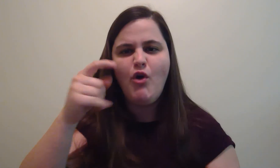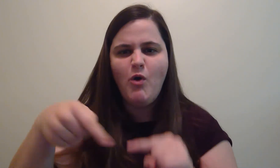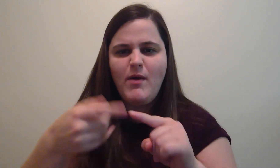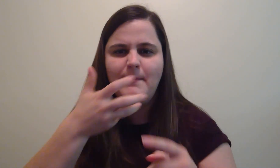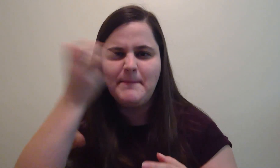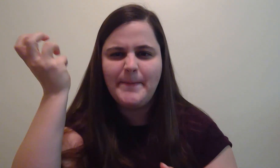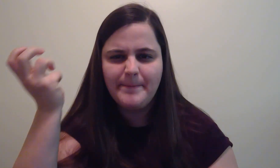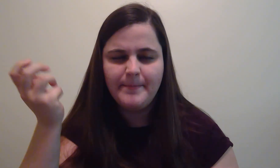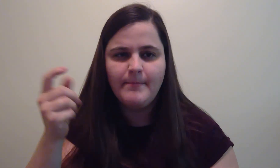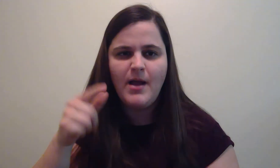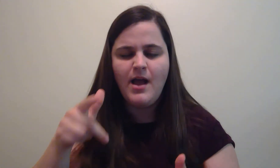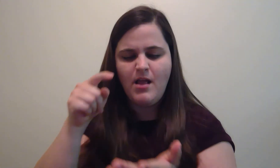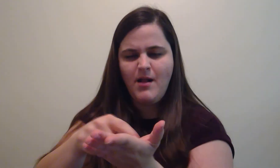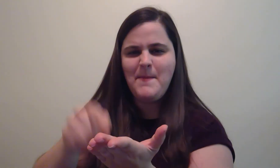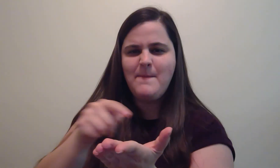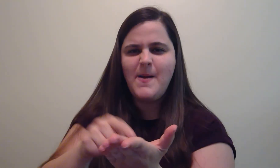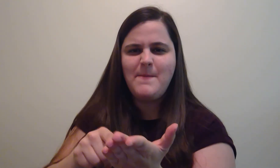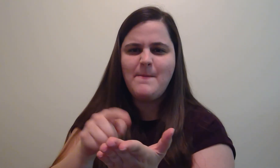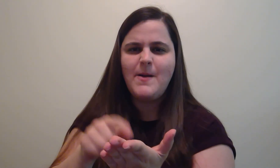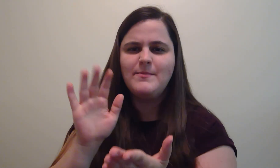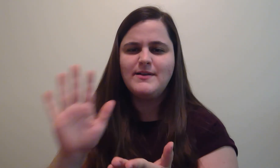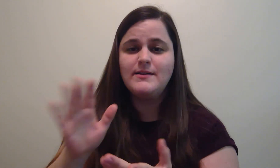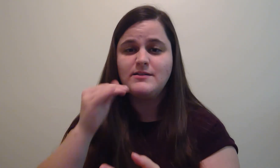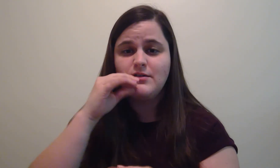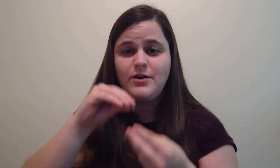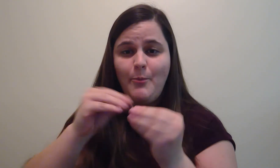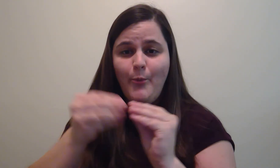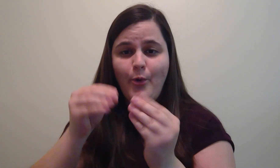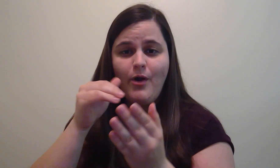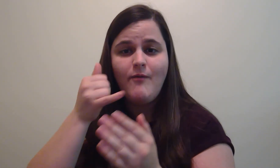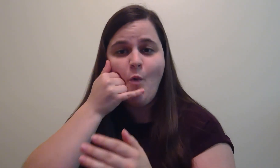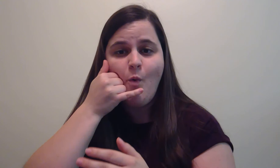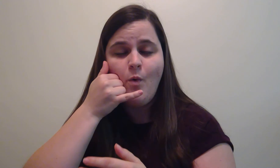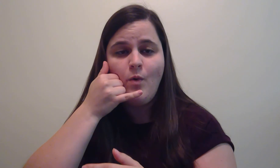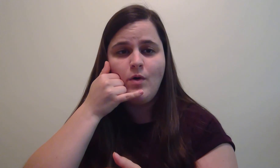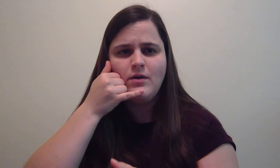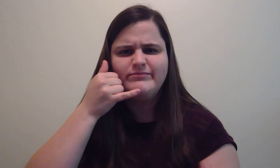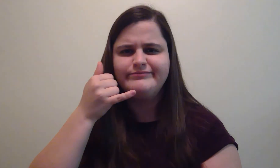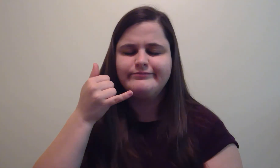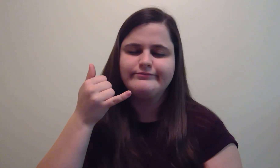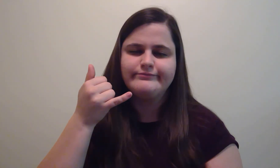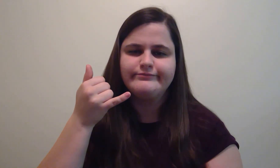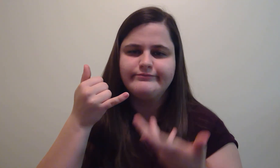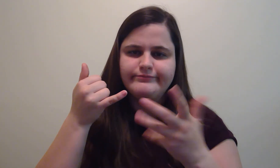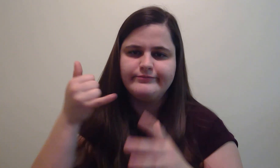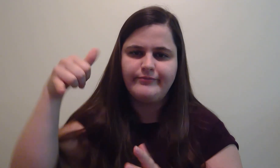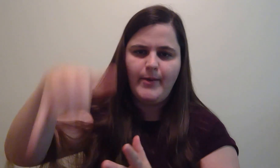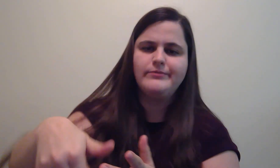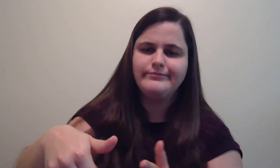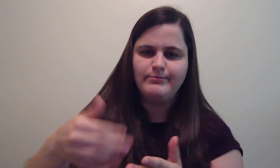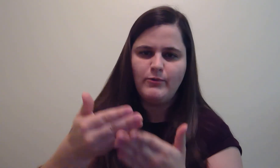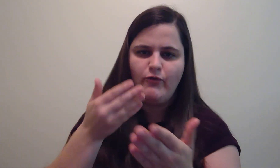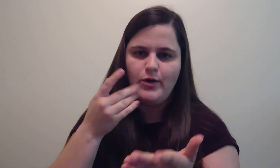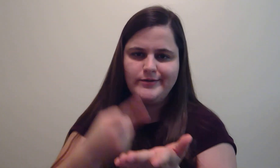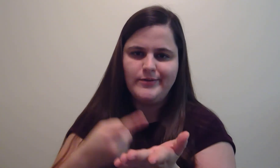when I'm bent about something. I even punched in his number, but I don't know. I just hung up.